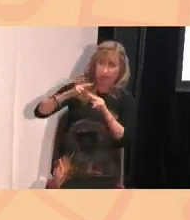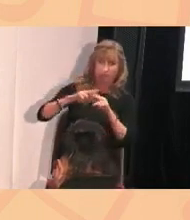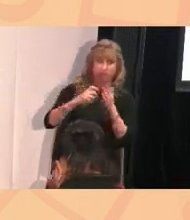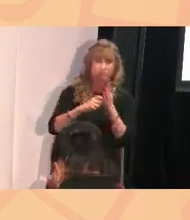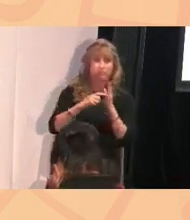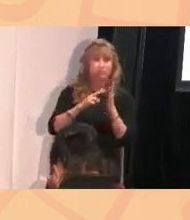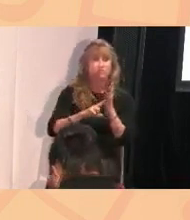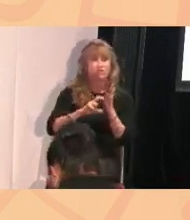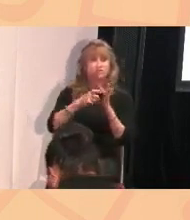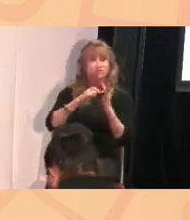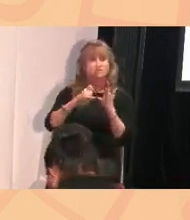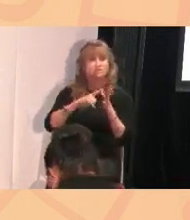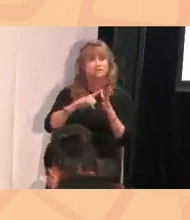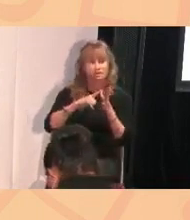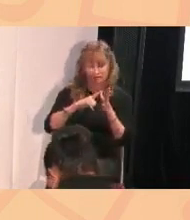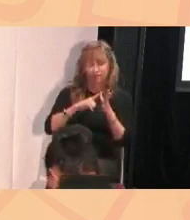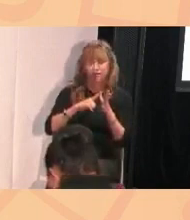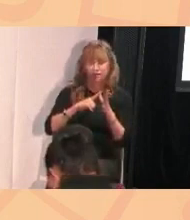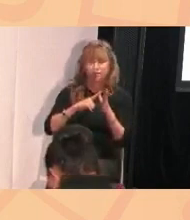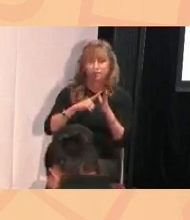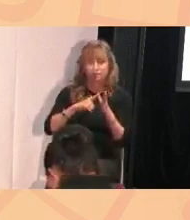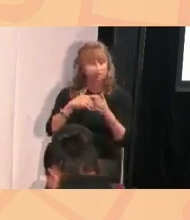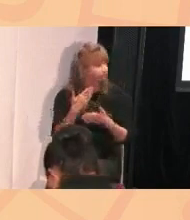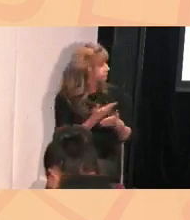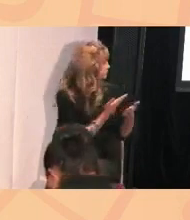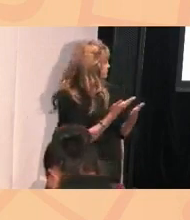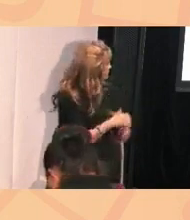The theme for today is, and it came in late in